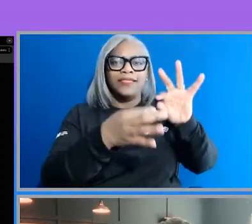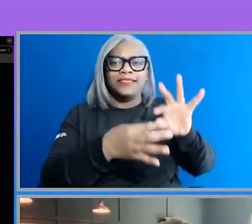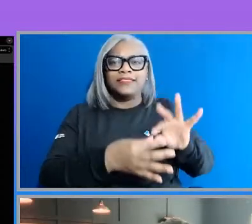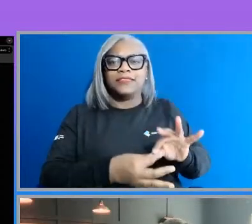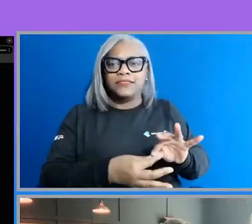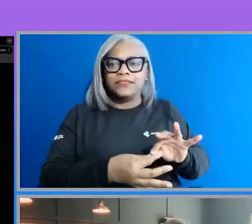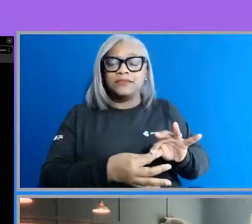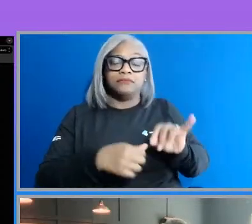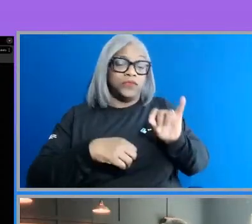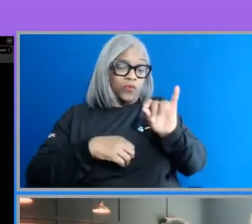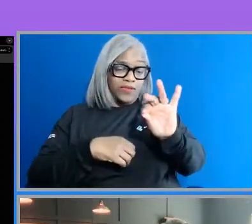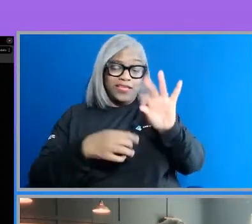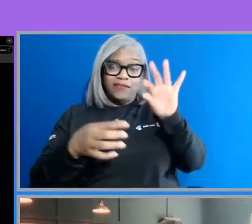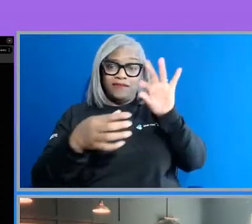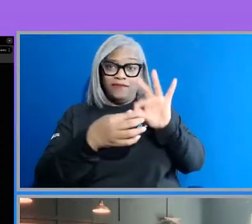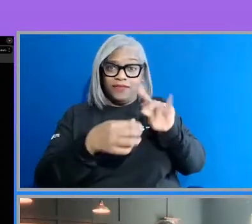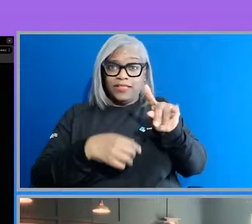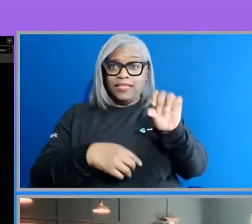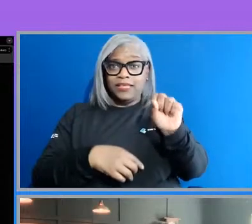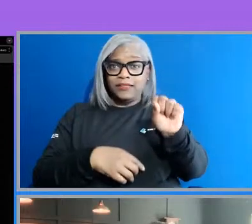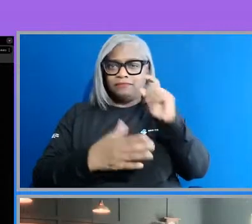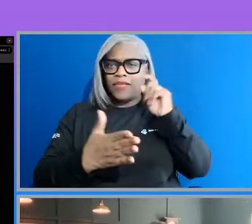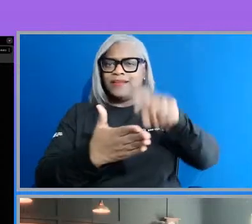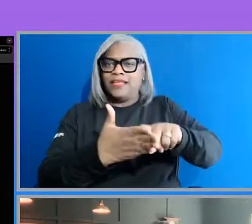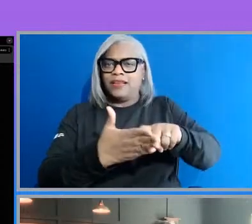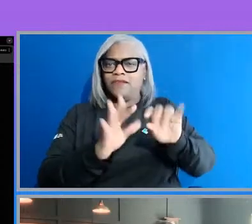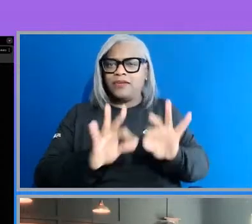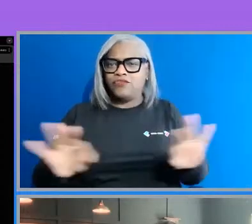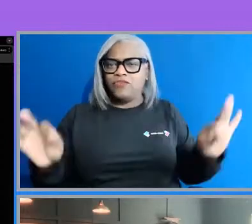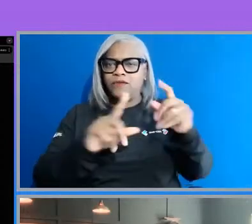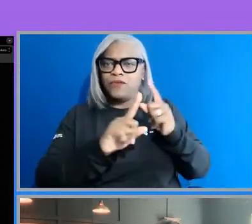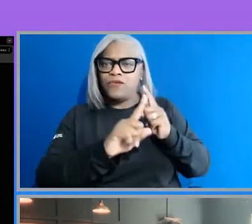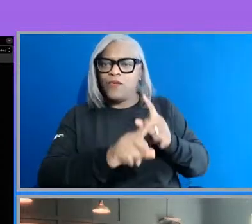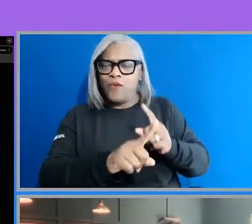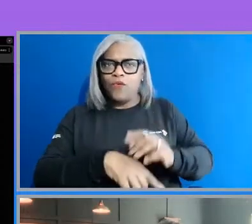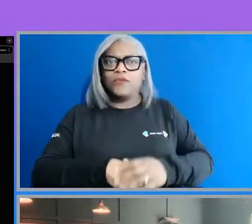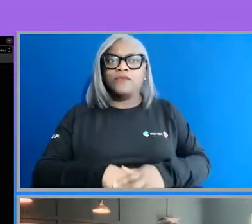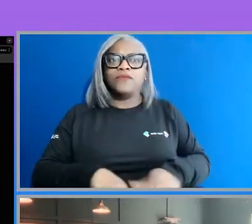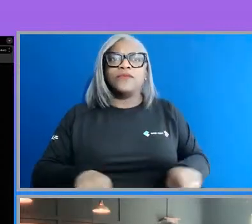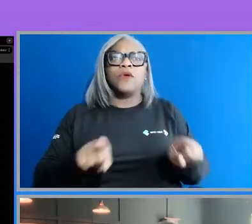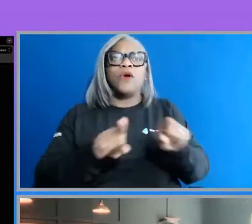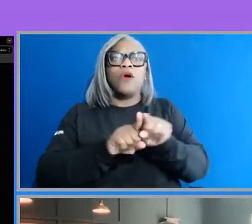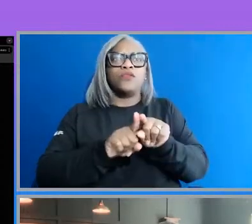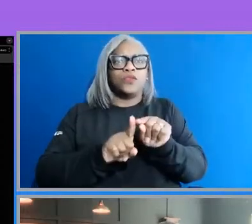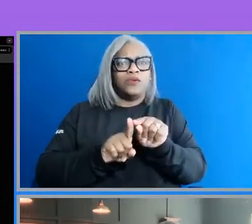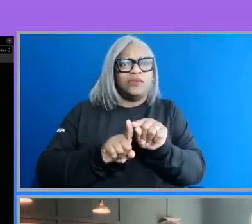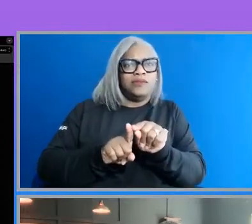critical to accomplishing your goal? Then we have an email input with hint text that says your data is protected in our